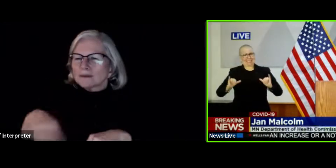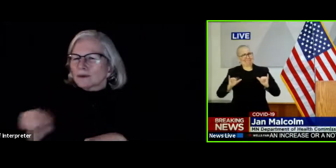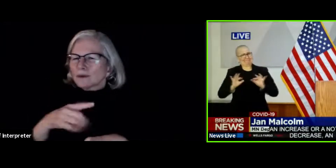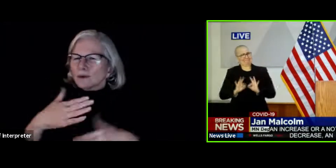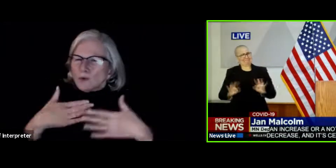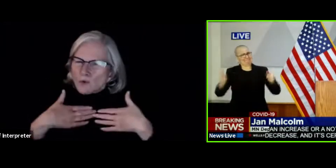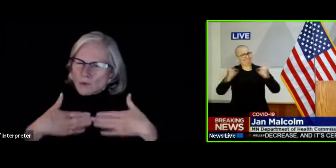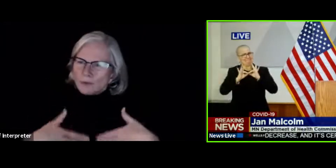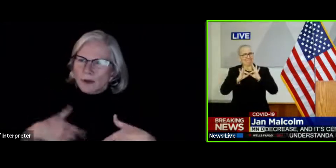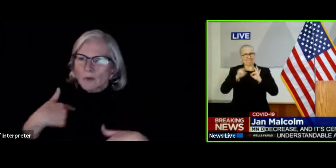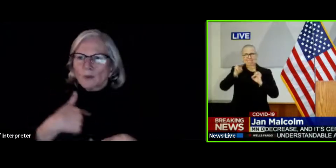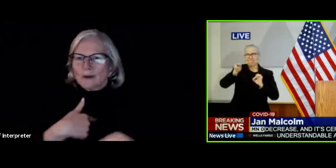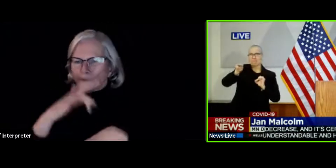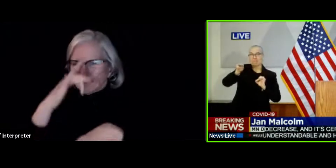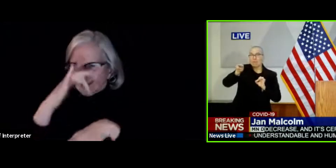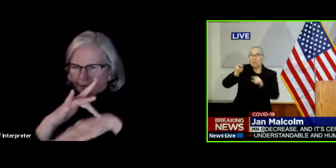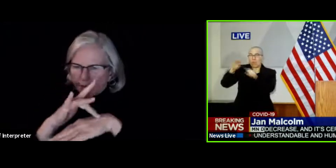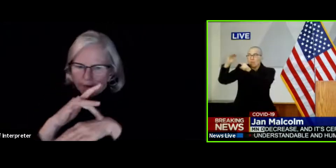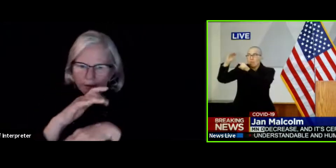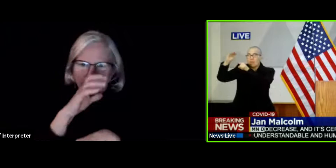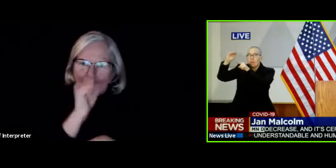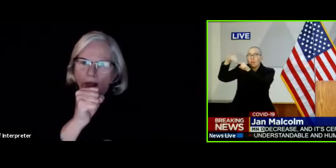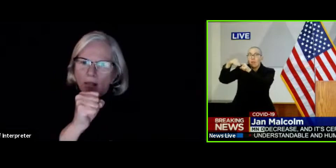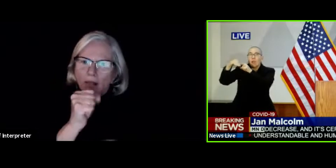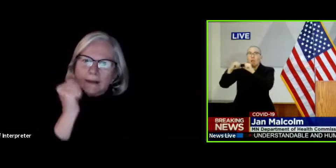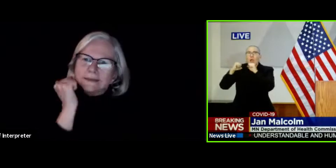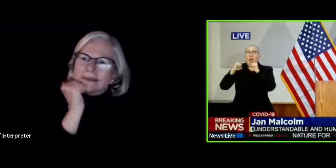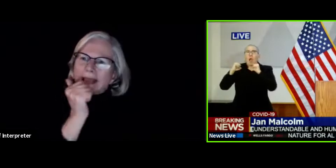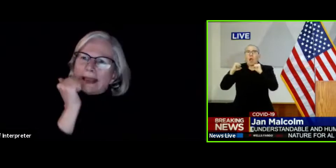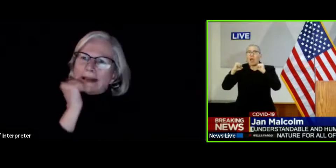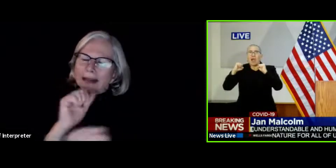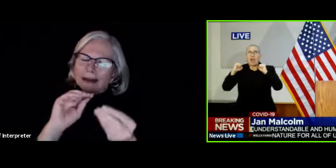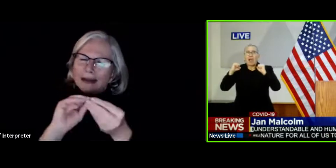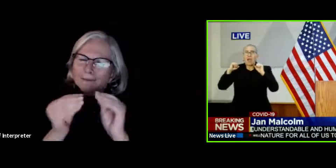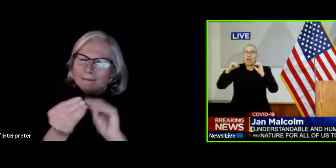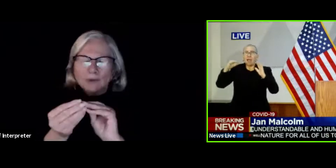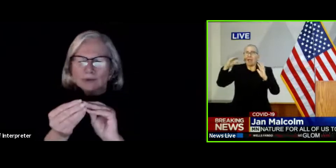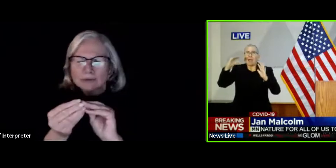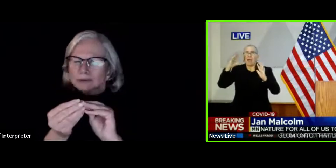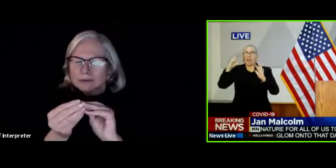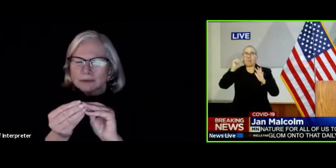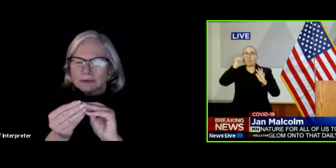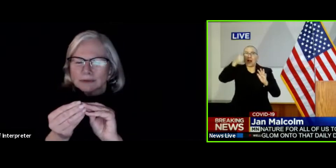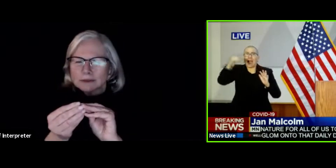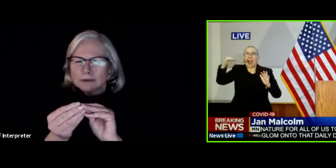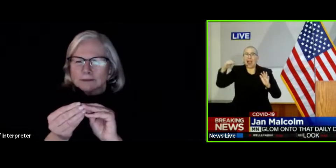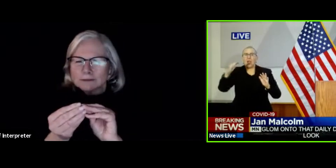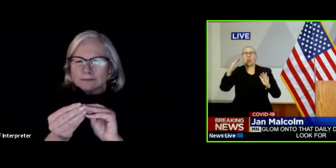DAILY DATA AND LOOK FOR SIGNIFICANCE IN A GIVEN DAY'S NUMBER, ESPECIALLY WHEN IT FEELS LIKE IT'S PROGRESS